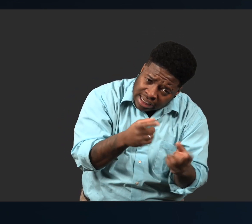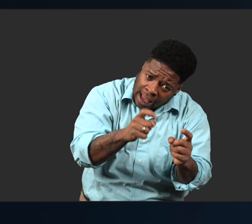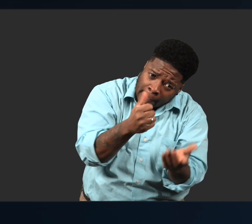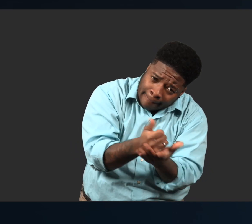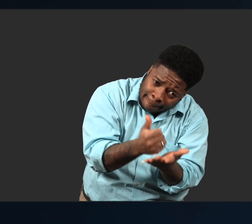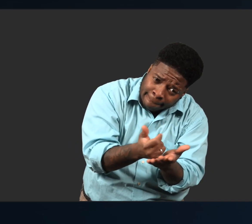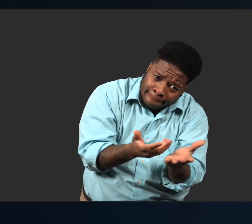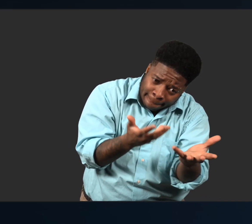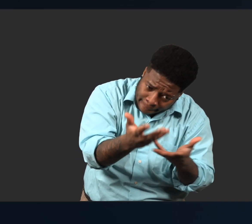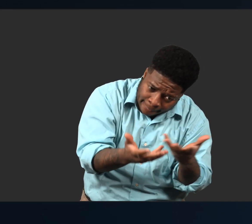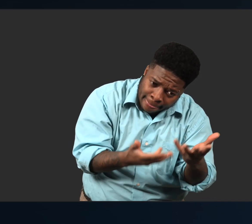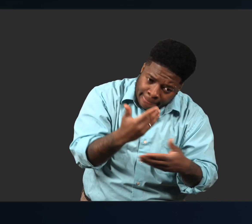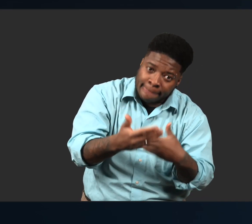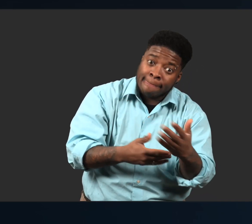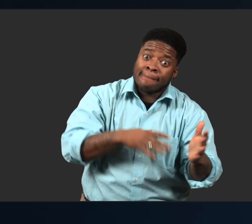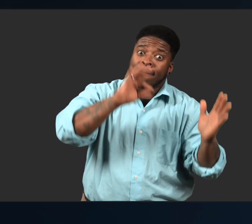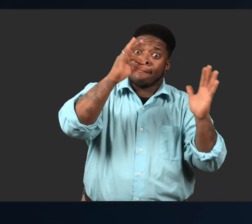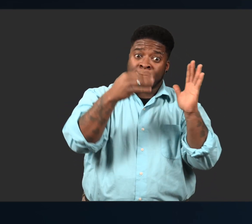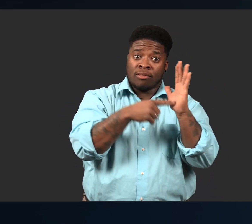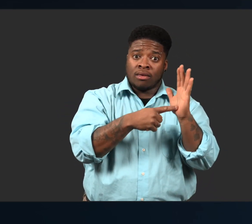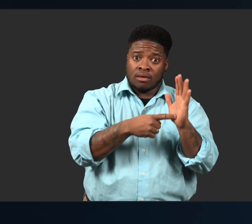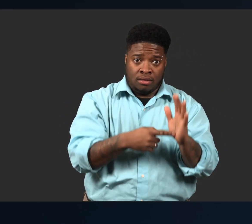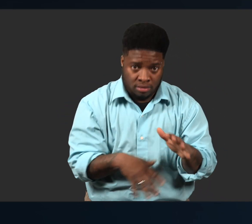down in the notebook/binder they've been given.